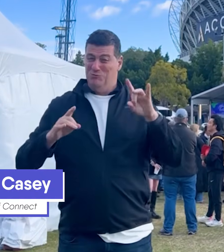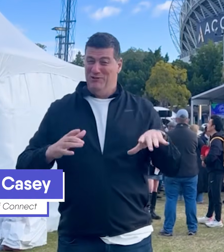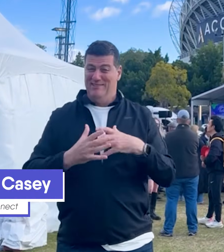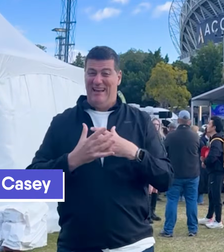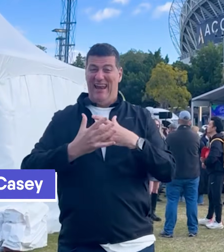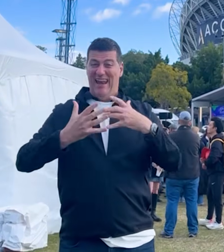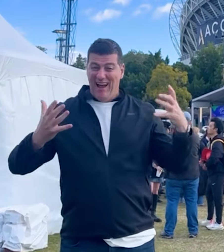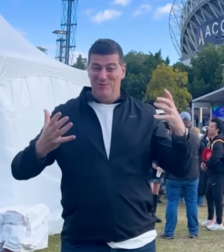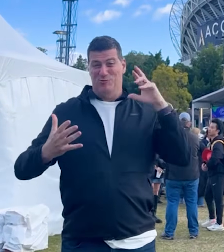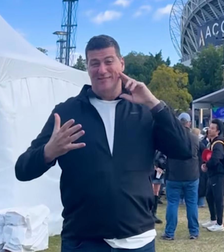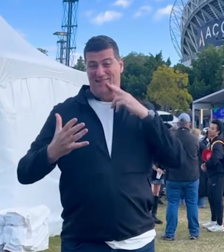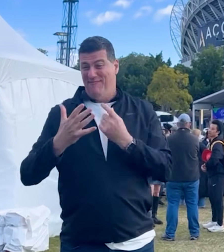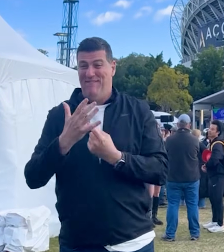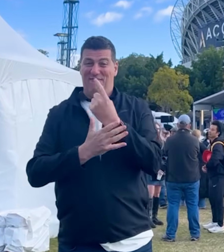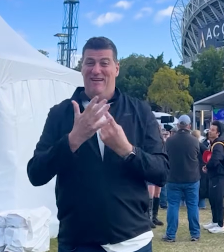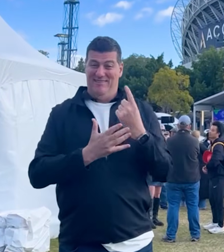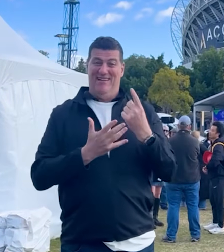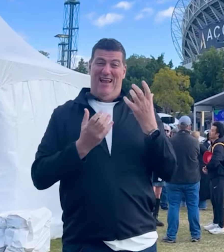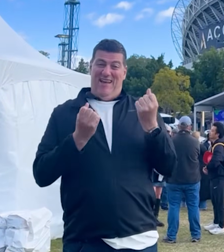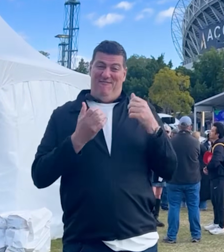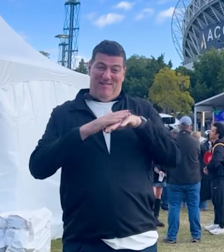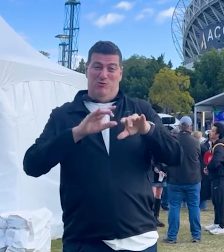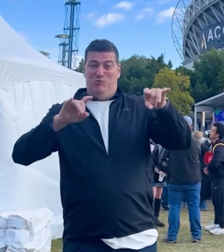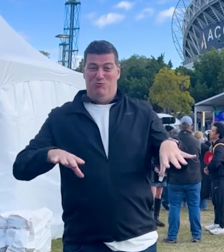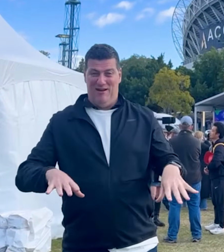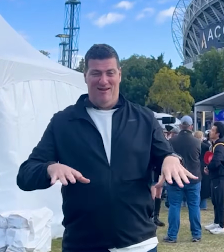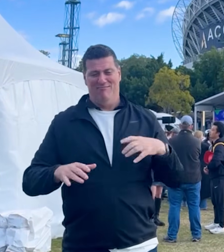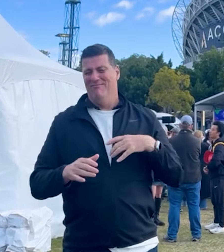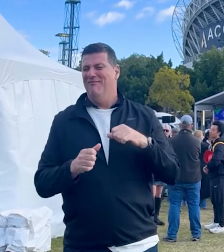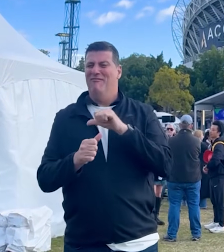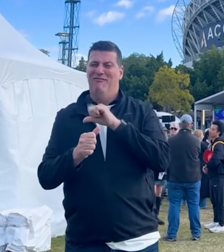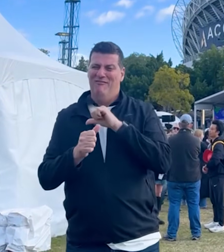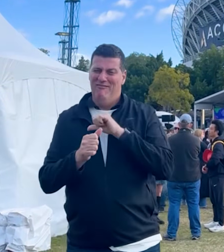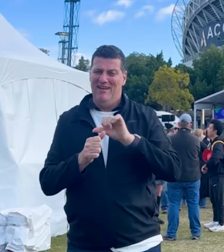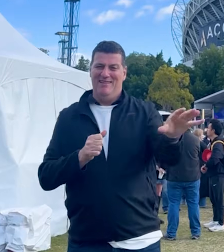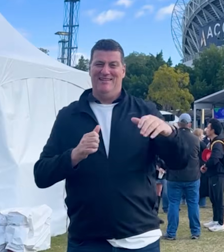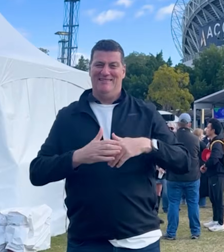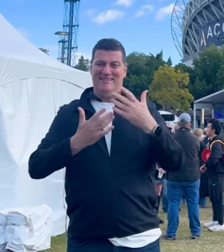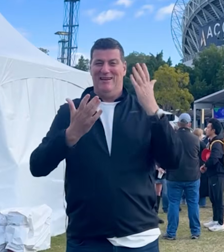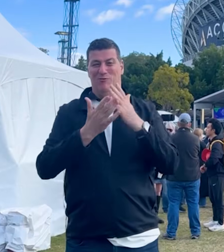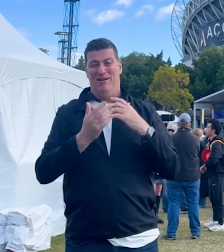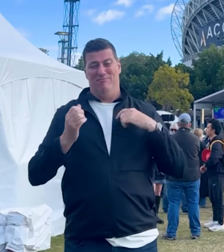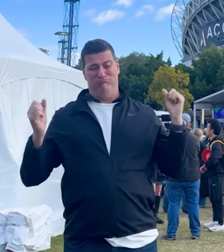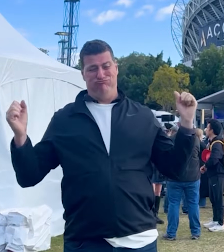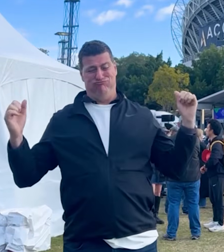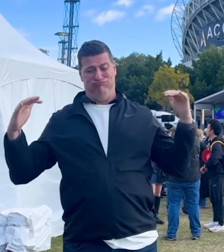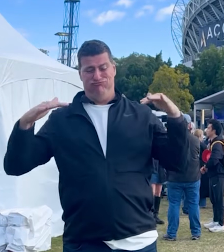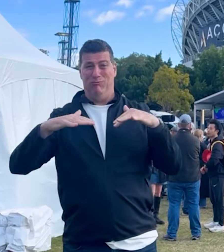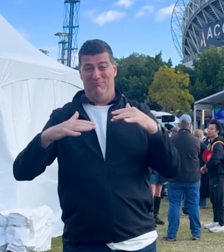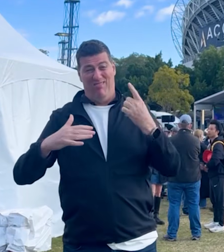and it is Australia's largest Deaf event. It's been an absolutely fantastic day